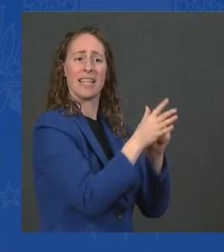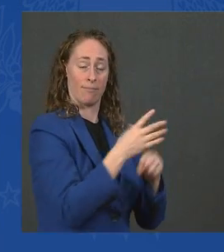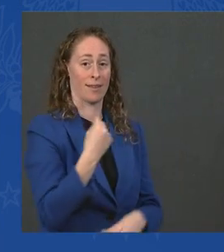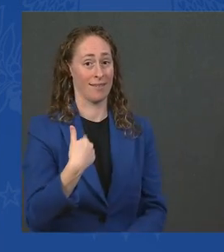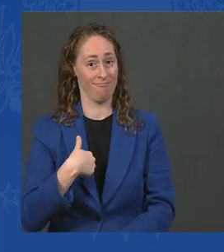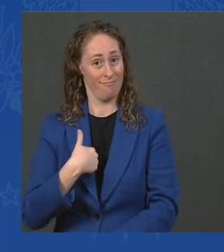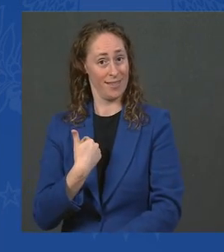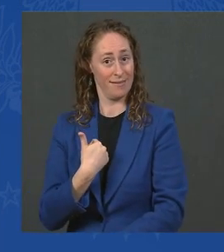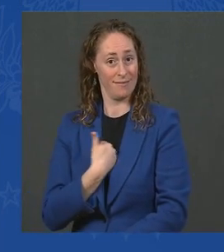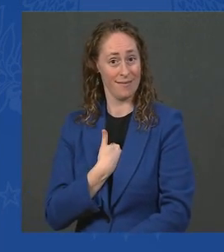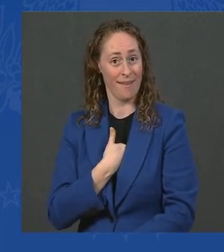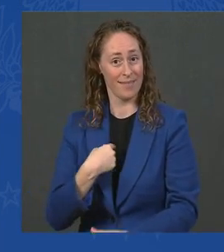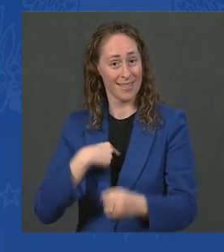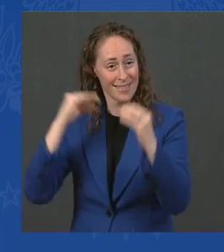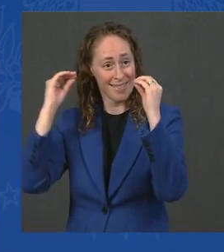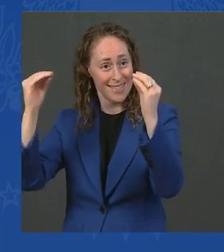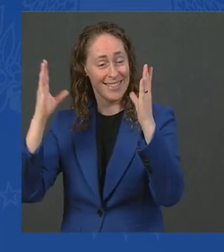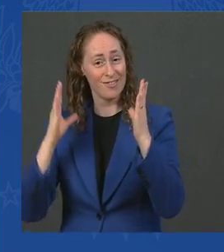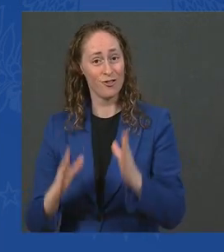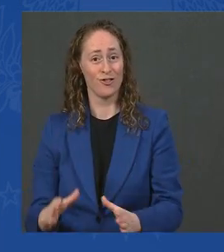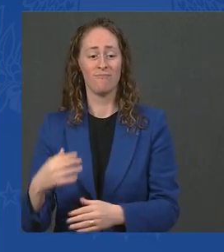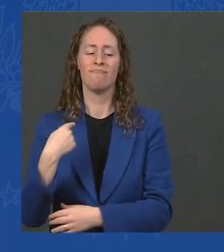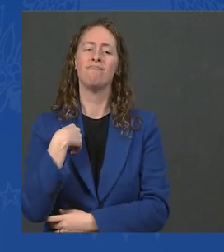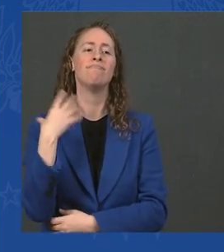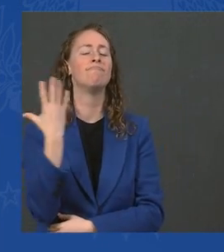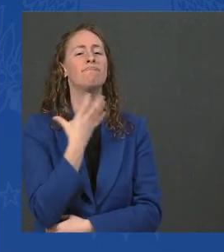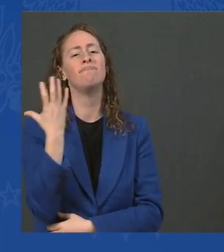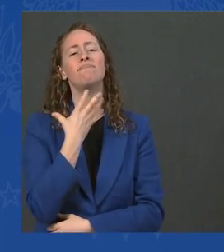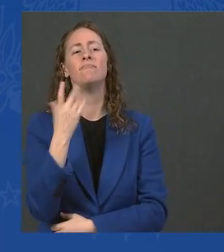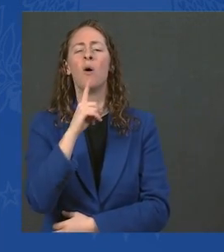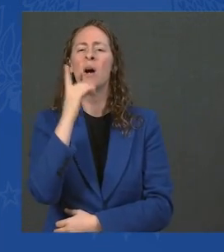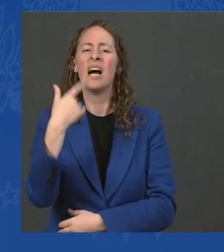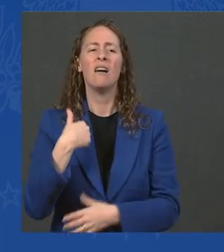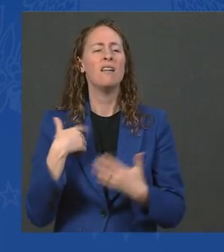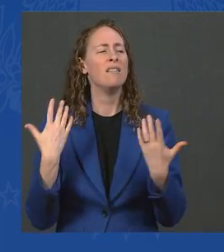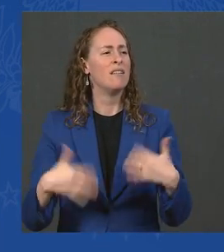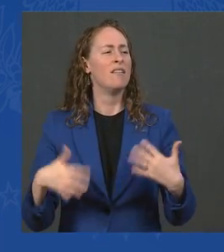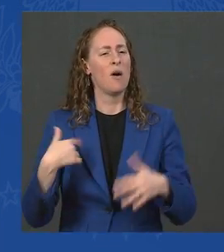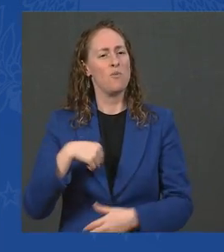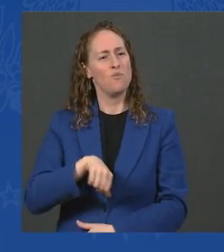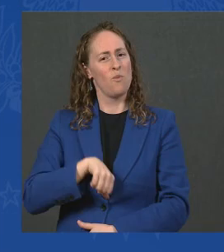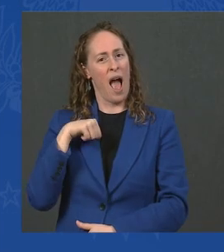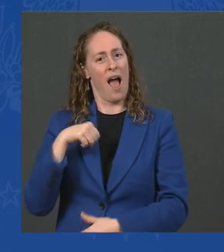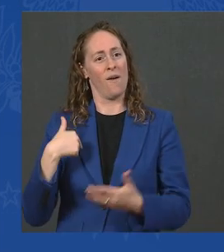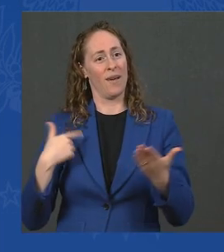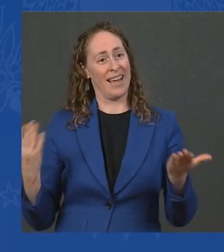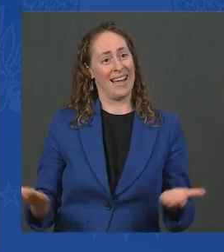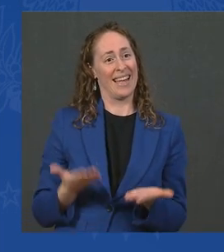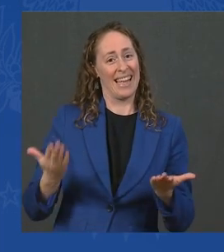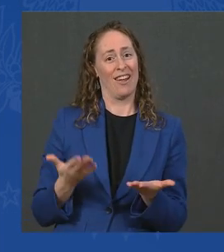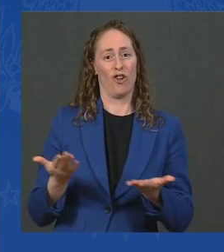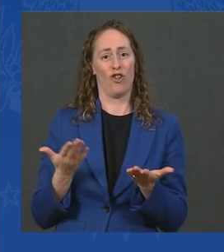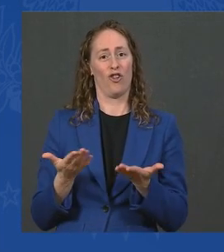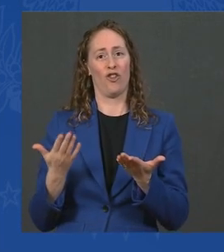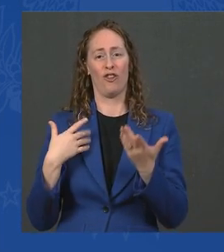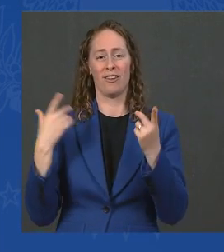I couldn't be more proud to stand beside him. We are committed to working